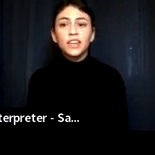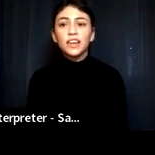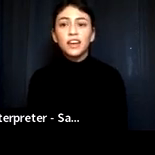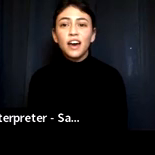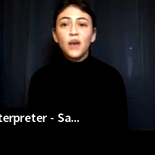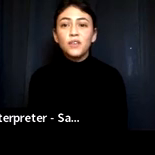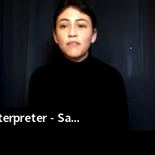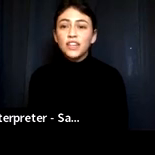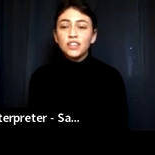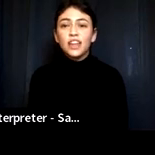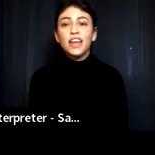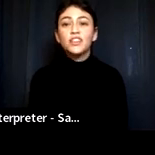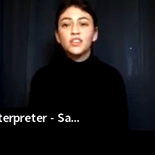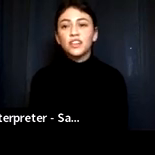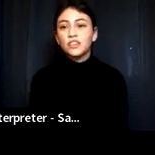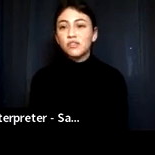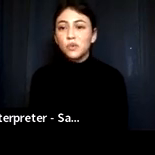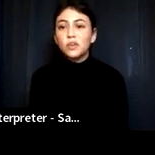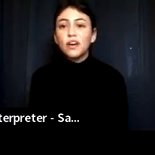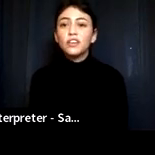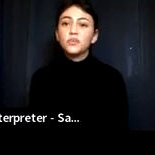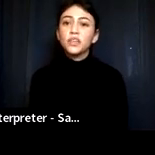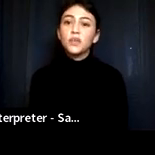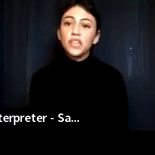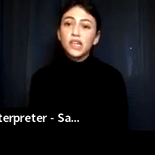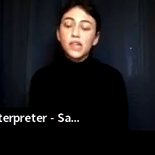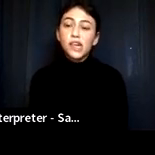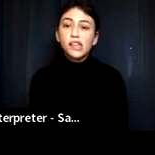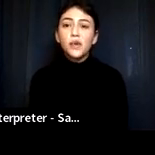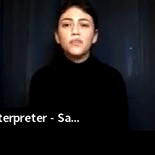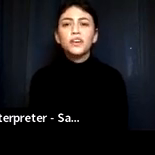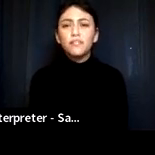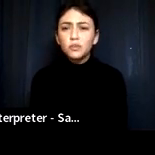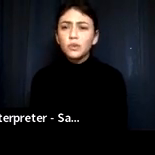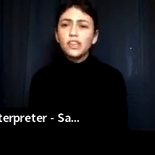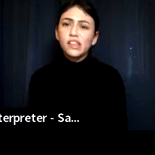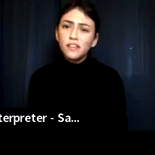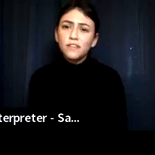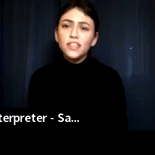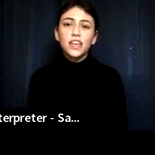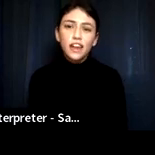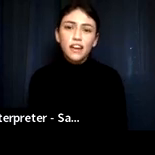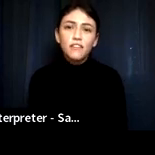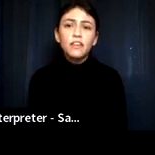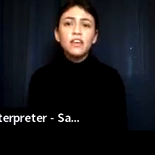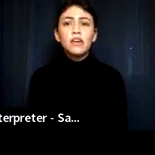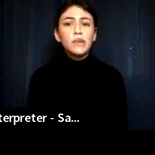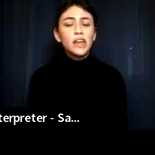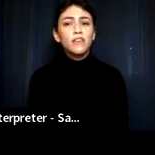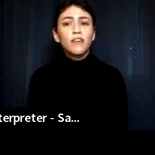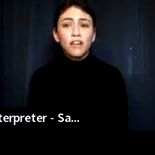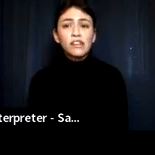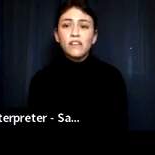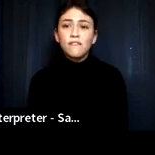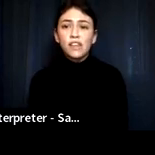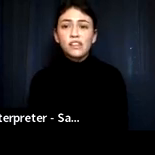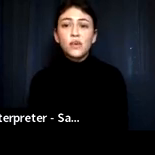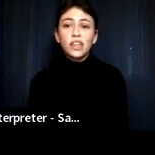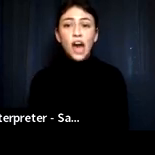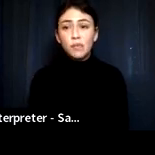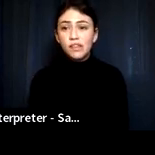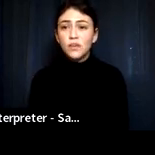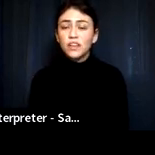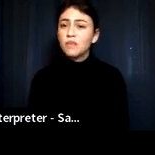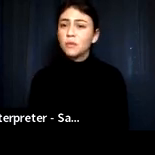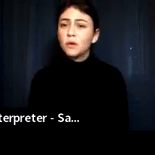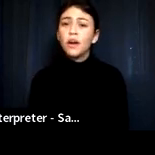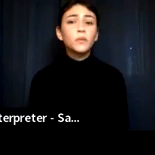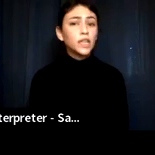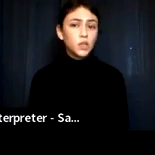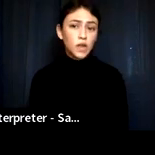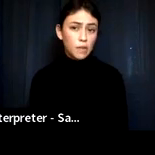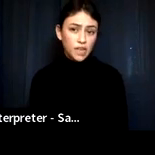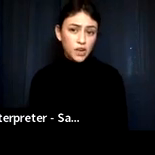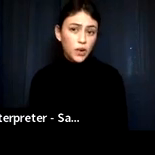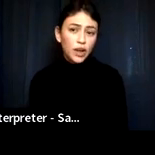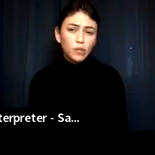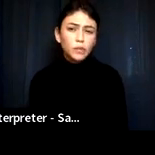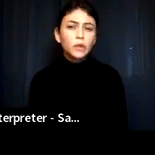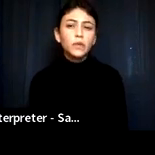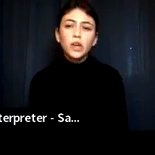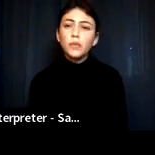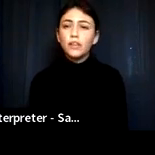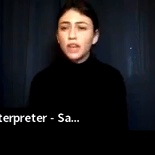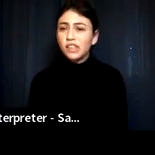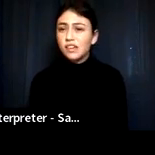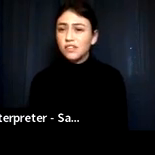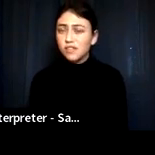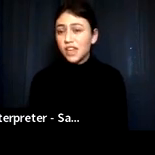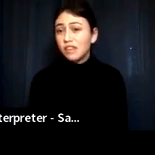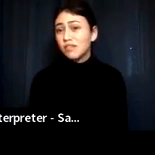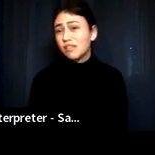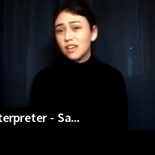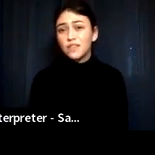Really, I would have imagined that entering into school and college and working with DSPS, I would feel comfortable and safe, and taken care of, but I honestly have faced quite the opposite where a lot of people aren't willing to accommodate or help or really open their minds to understand so there's a